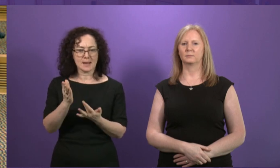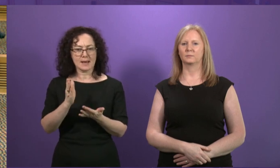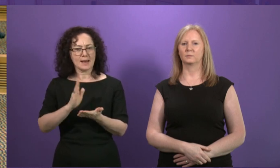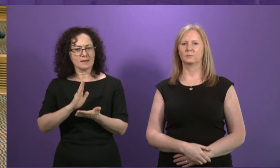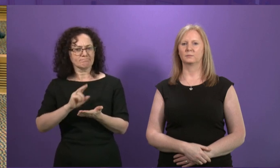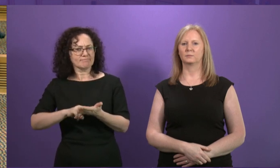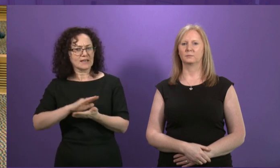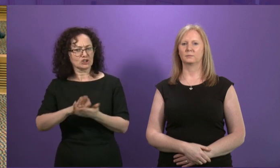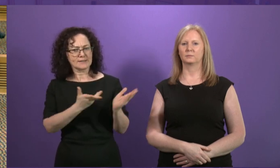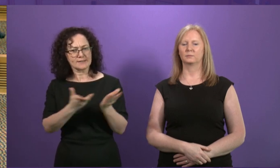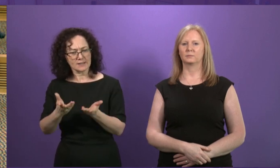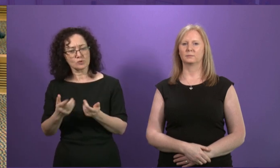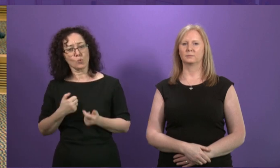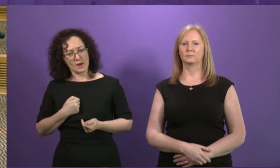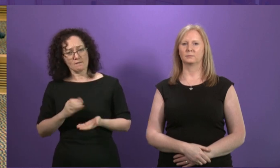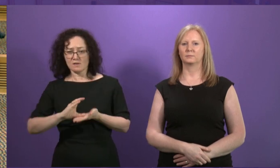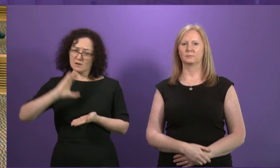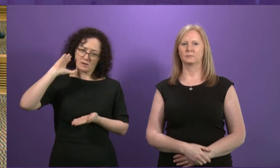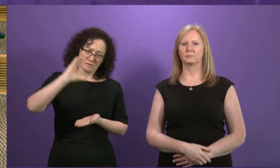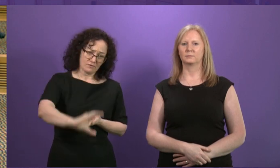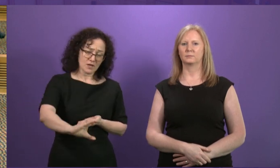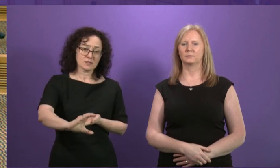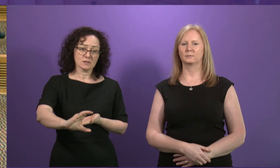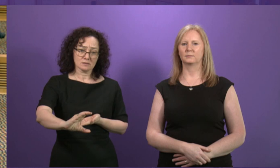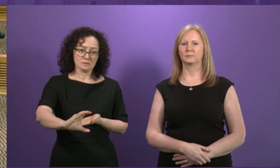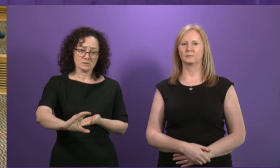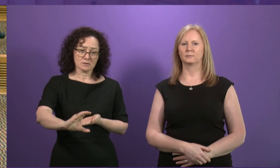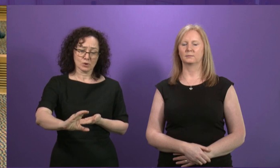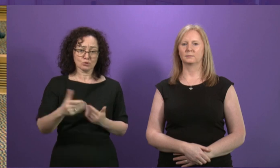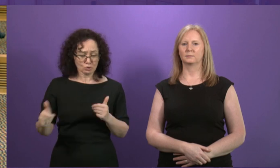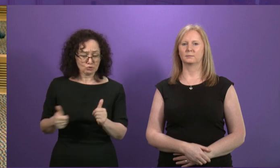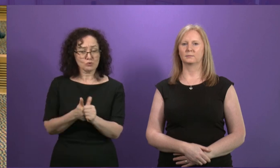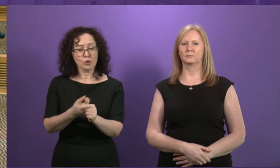government a £250 million package of measures to do more to support positive mental health